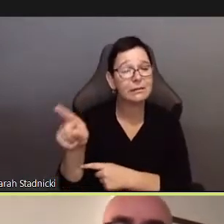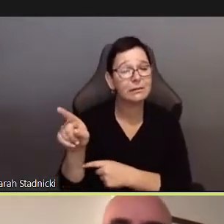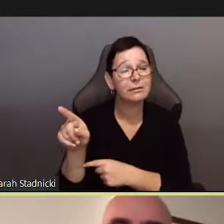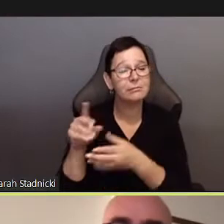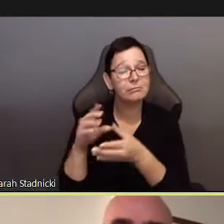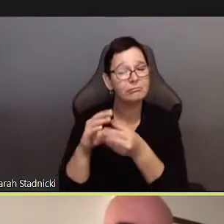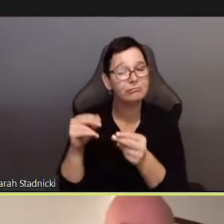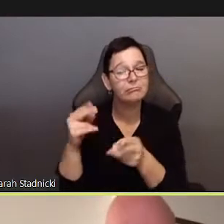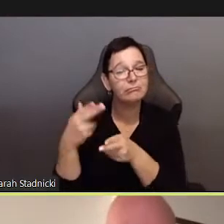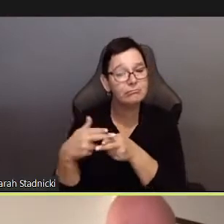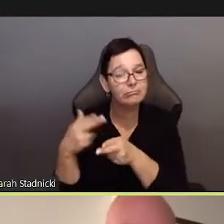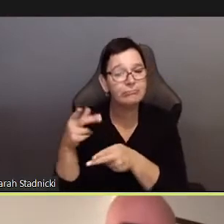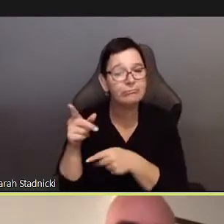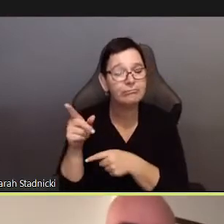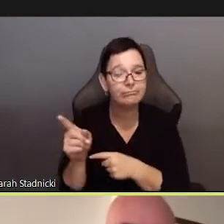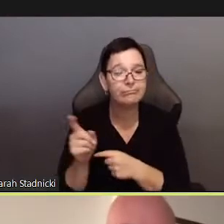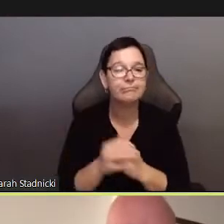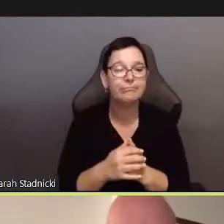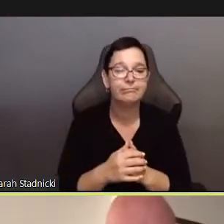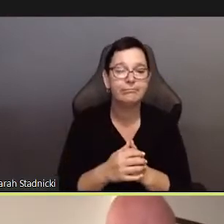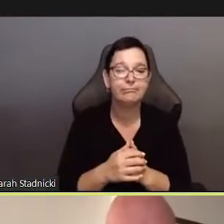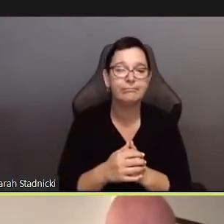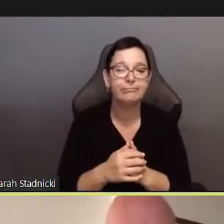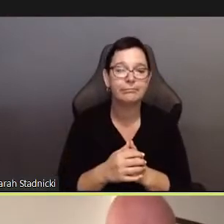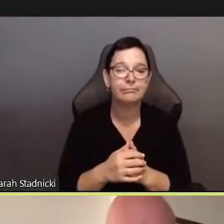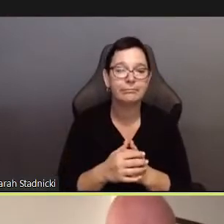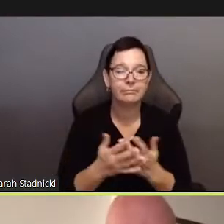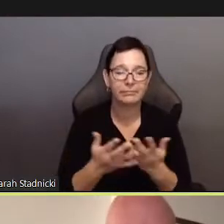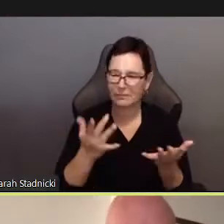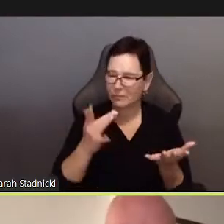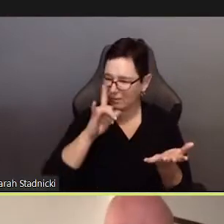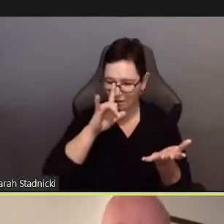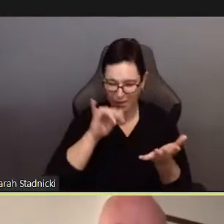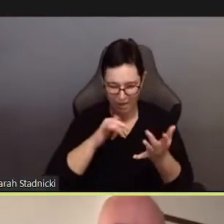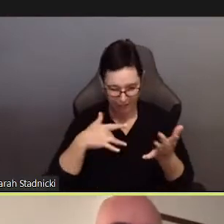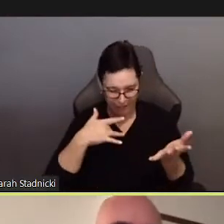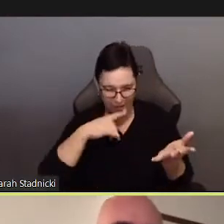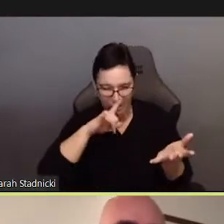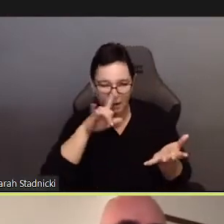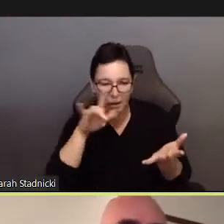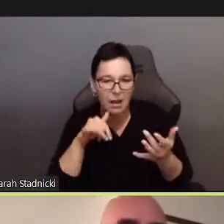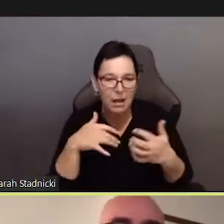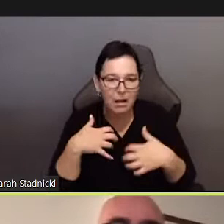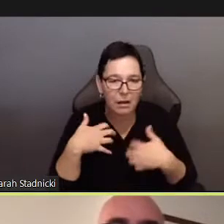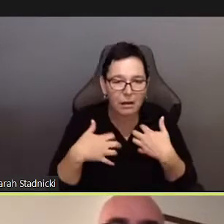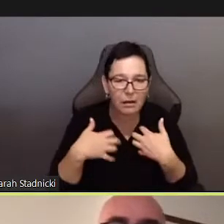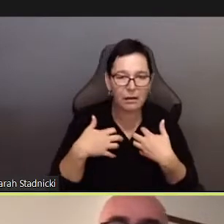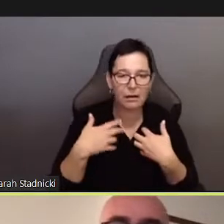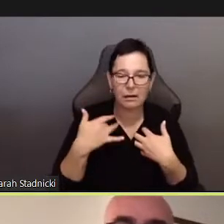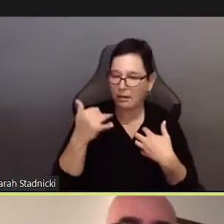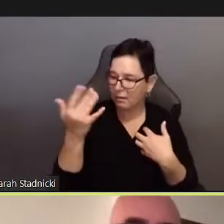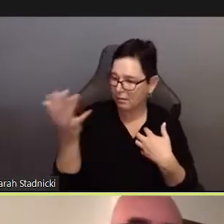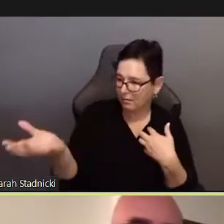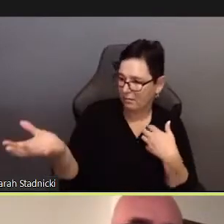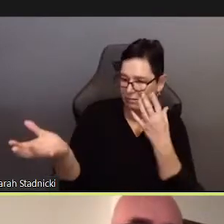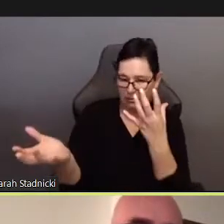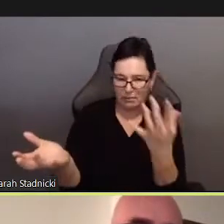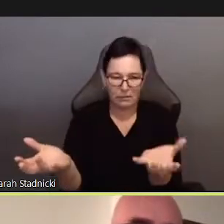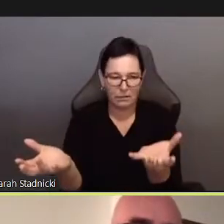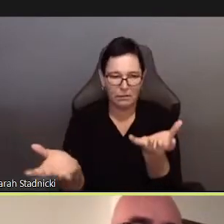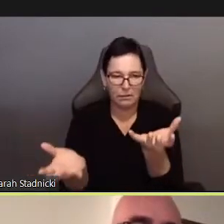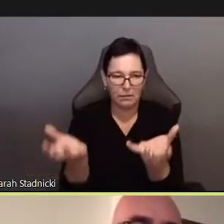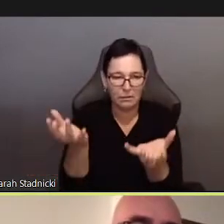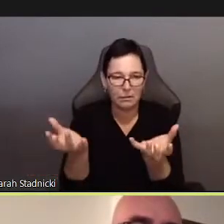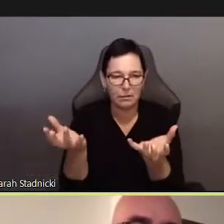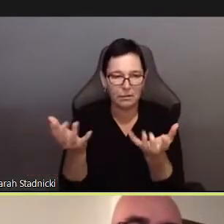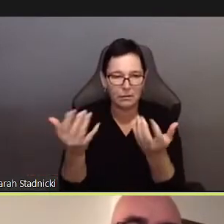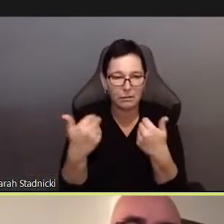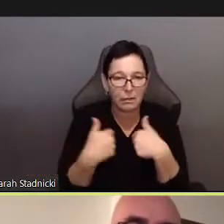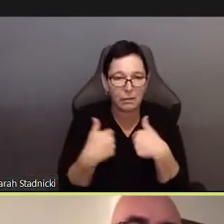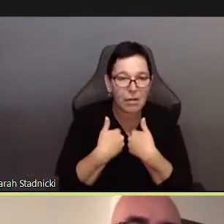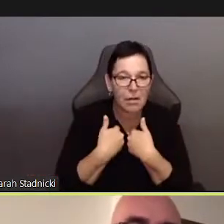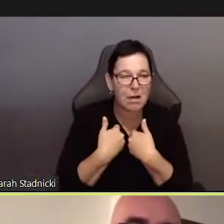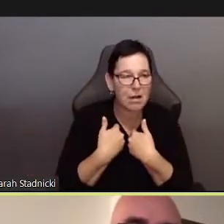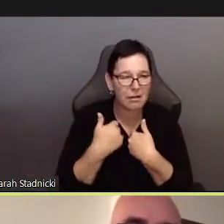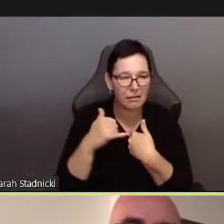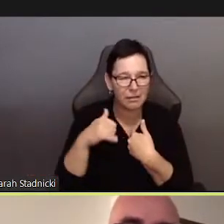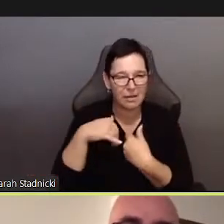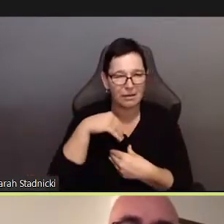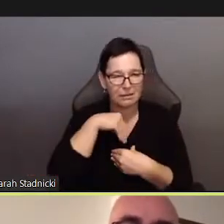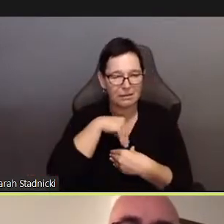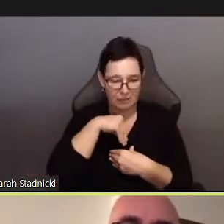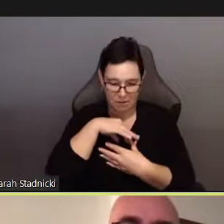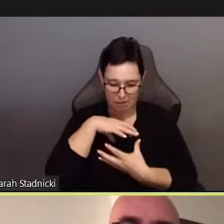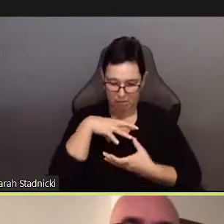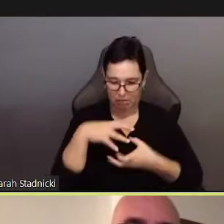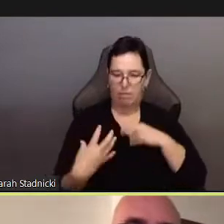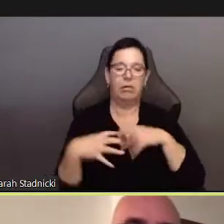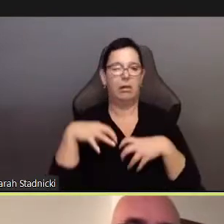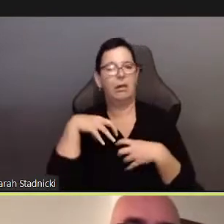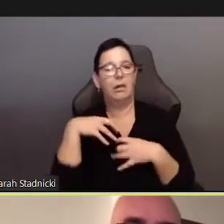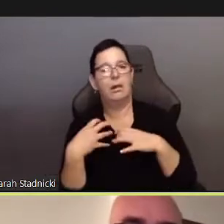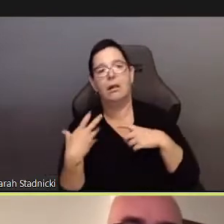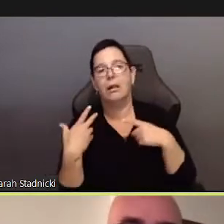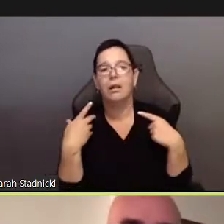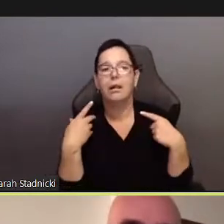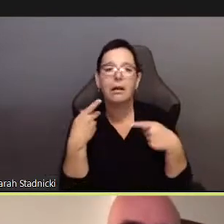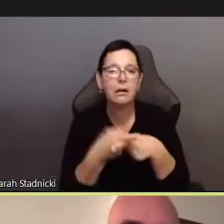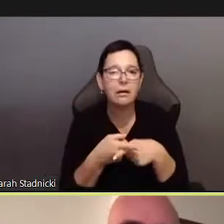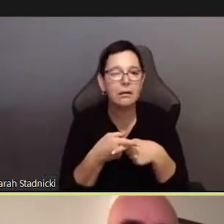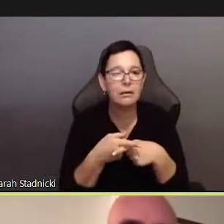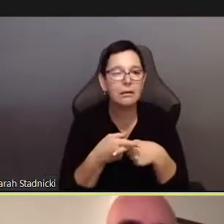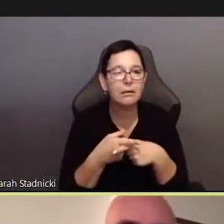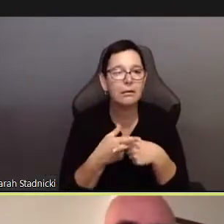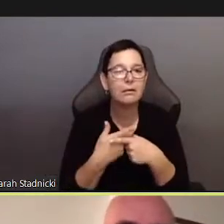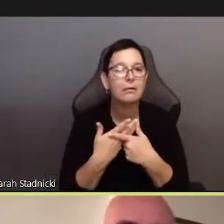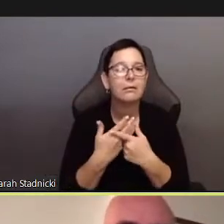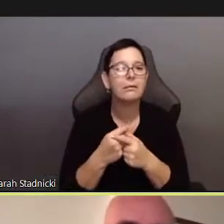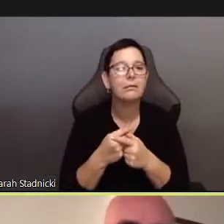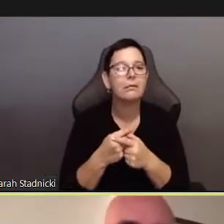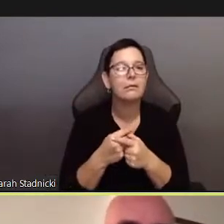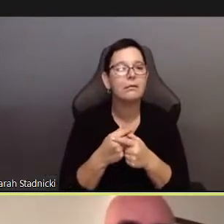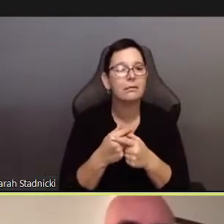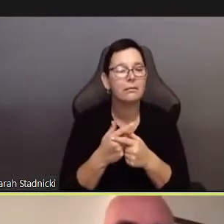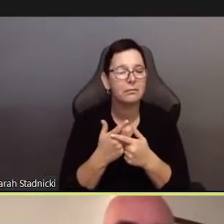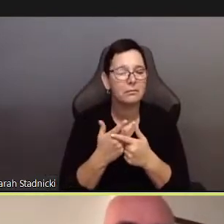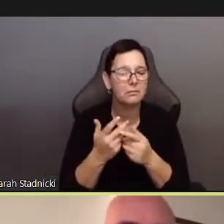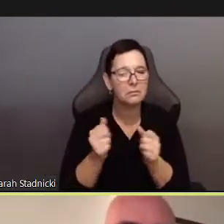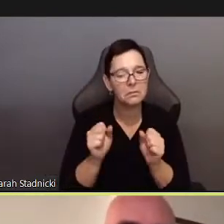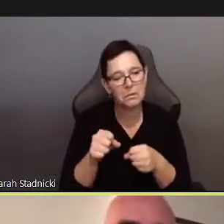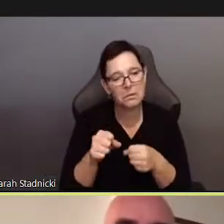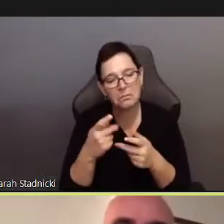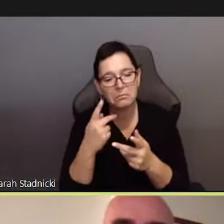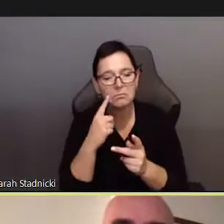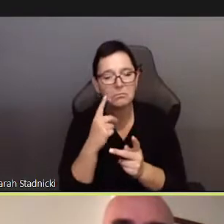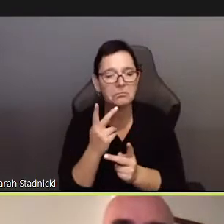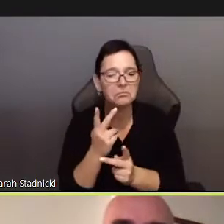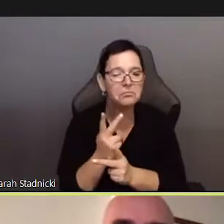Being nobody rather than somebody.